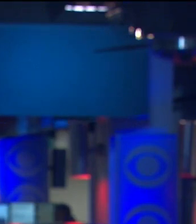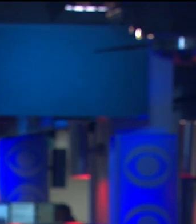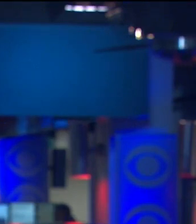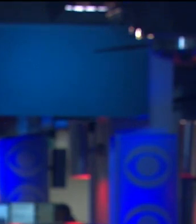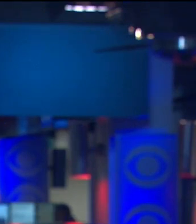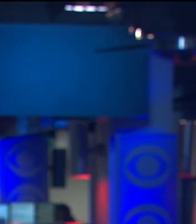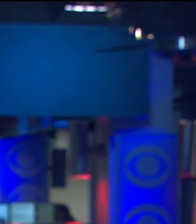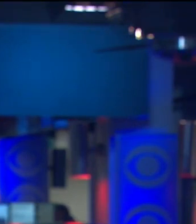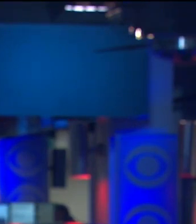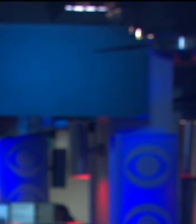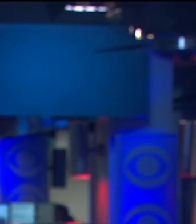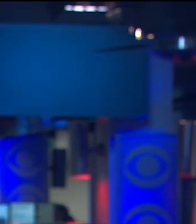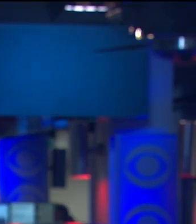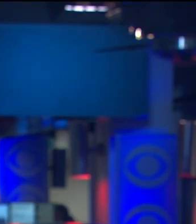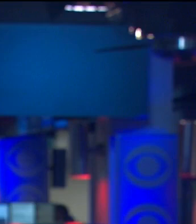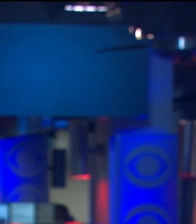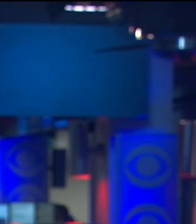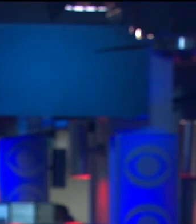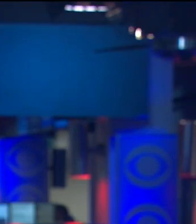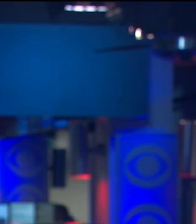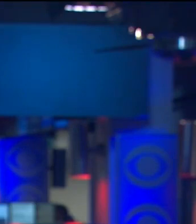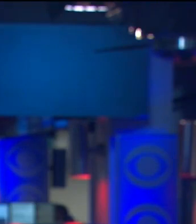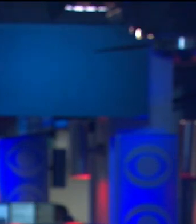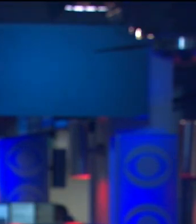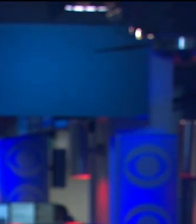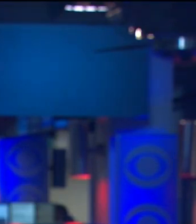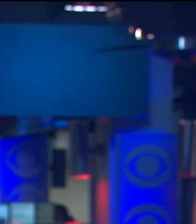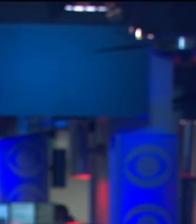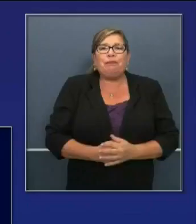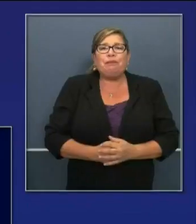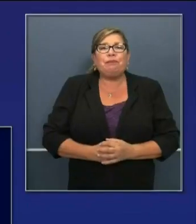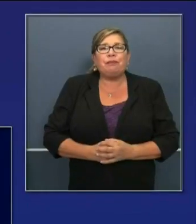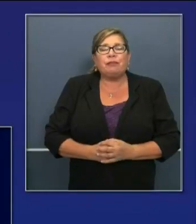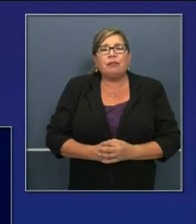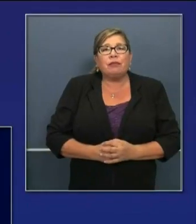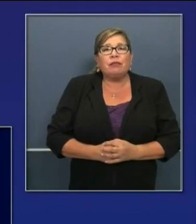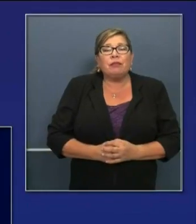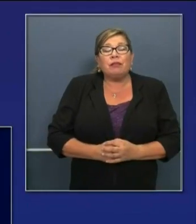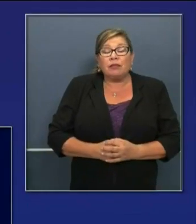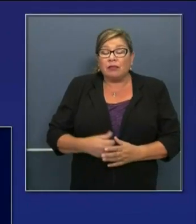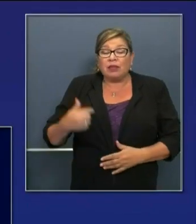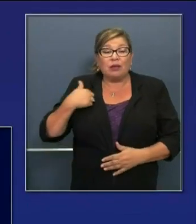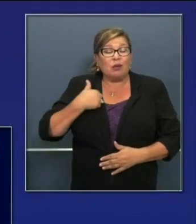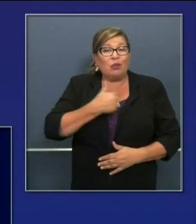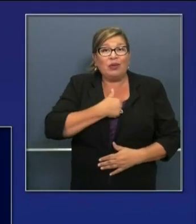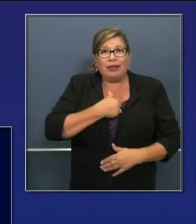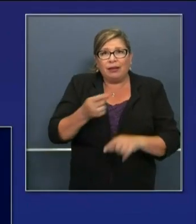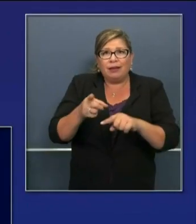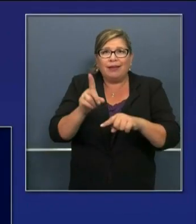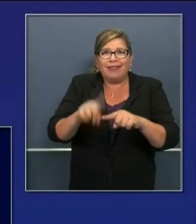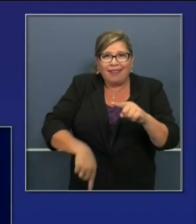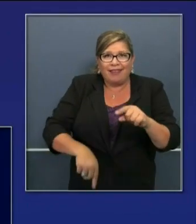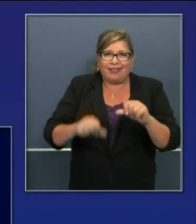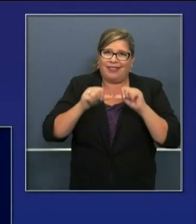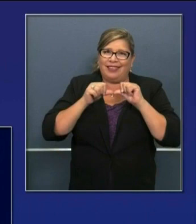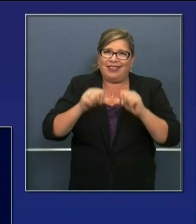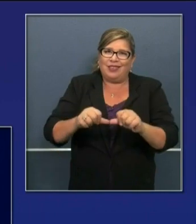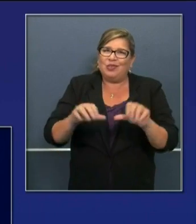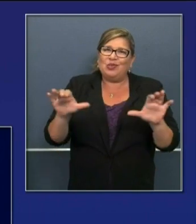DAILY CASES SINCE MARCH. ALSO UP NUMBER OF HOSPITALIZATIONS AND PATIENCES IN ICUS, IT IMPORTANT EVERYONE